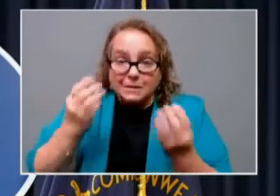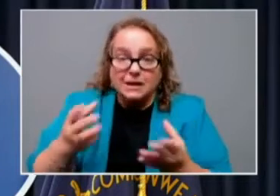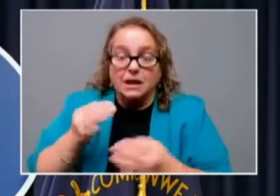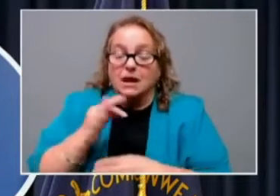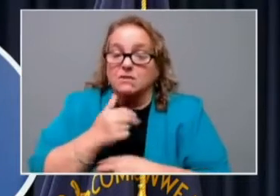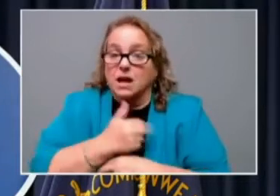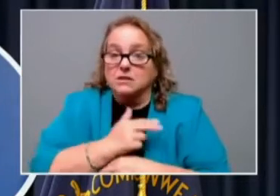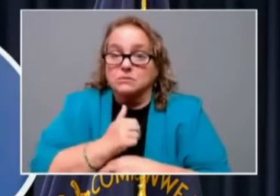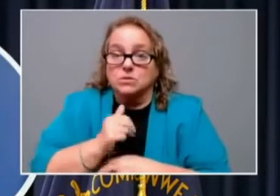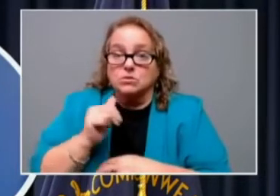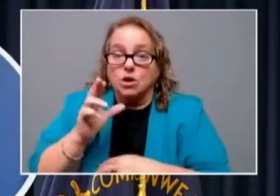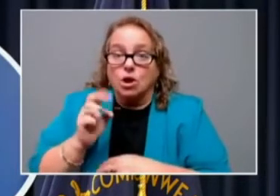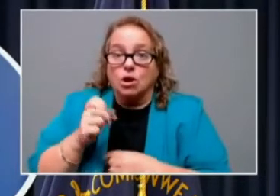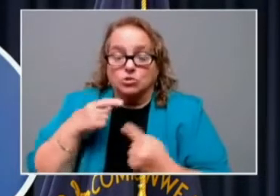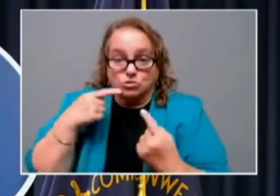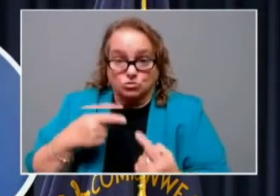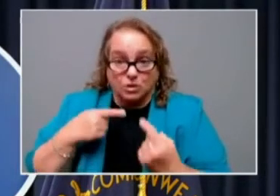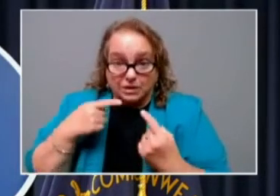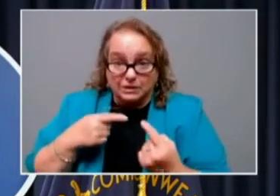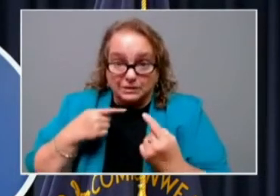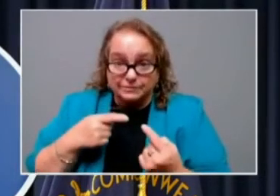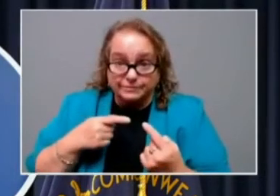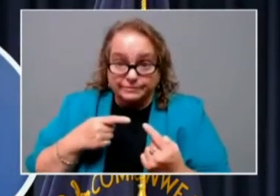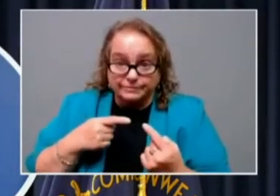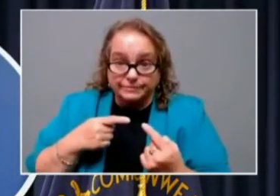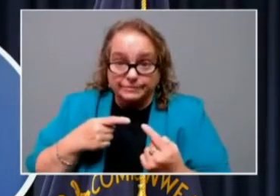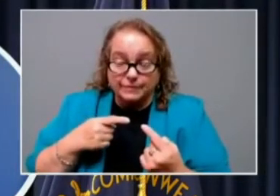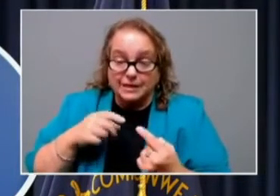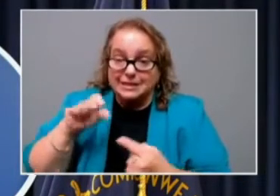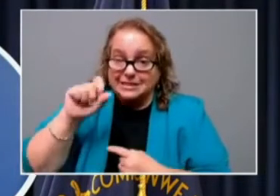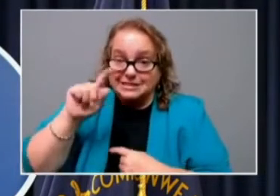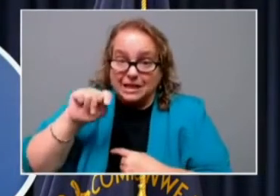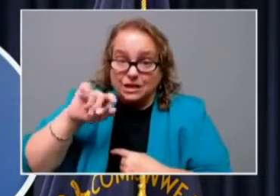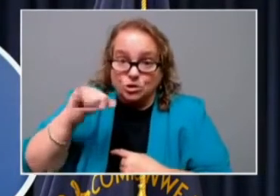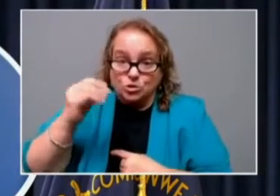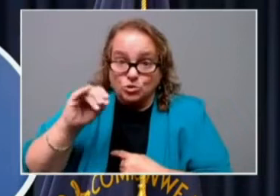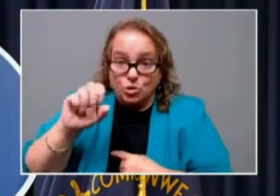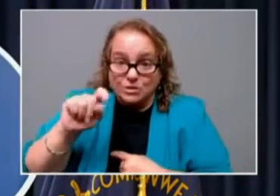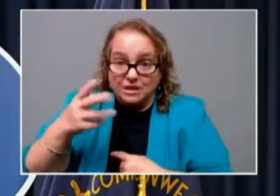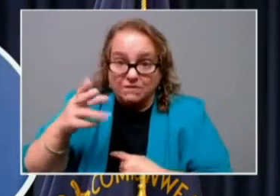are struggling. Um ST joe London reported holding many patients and the